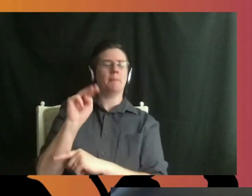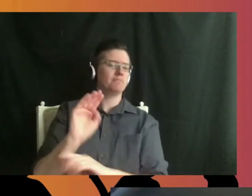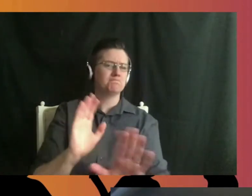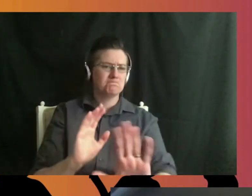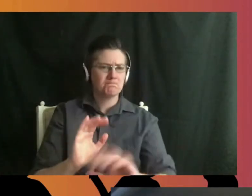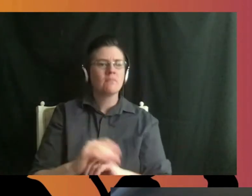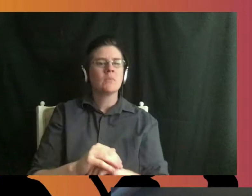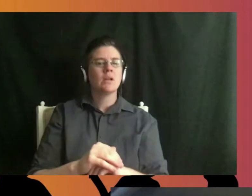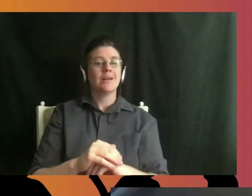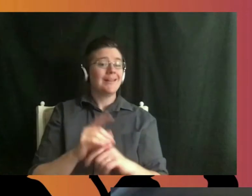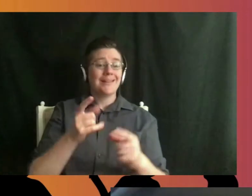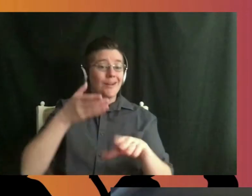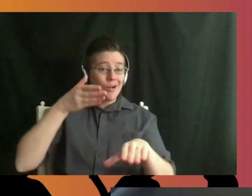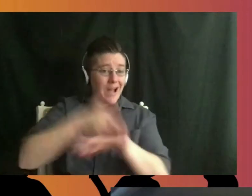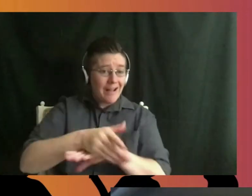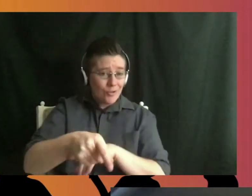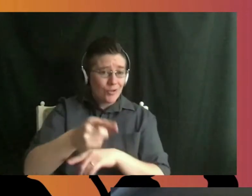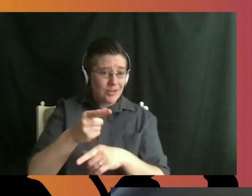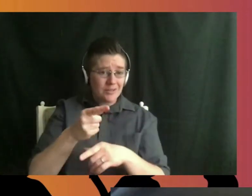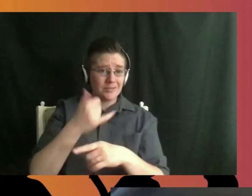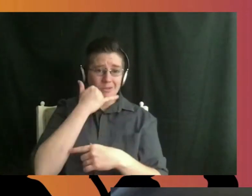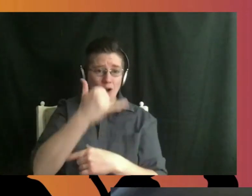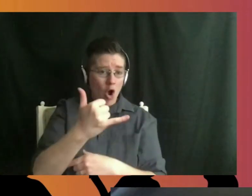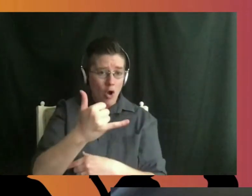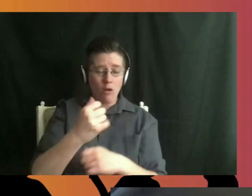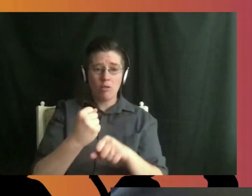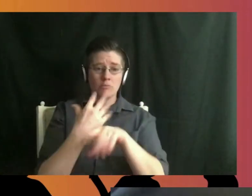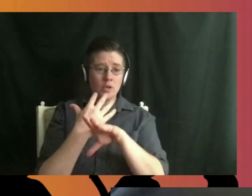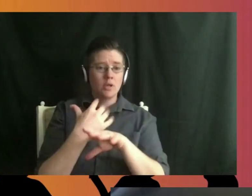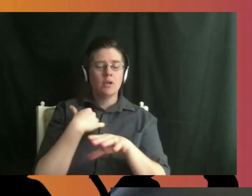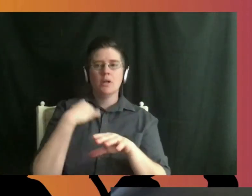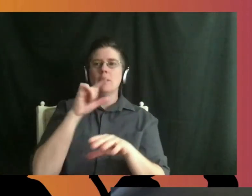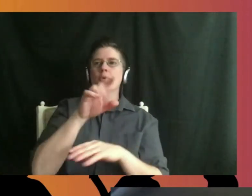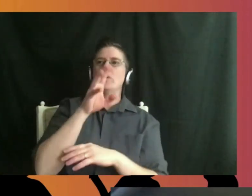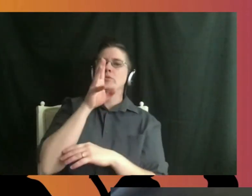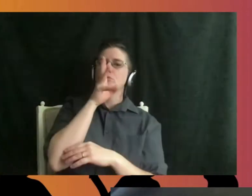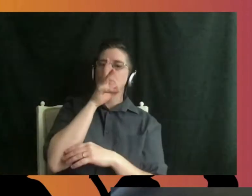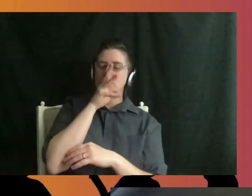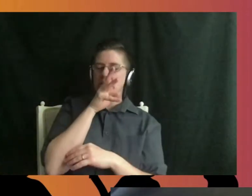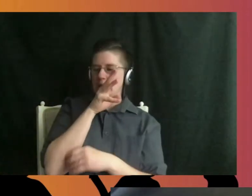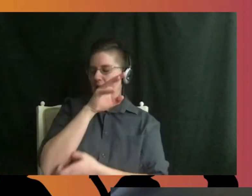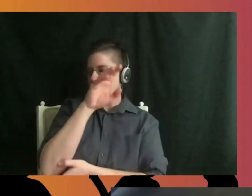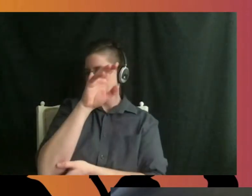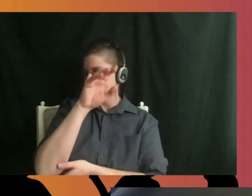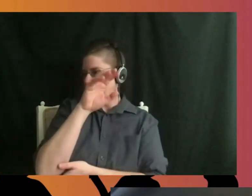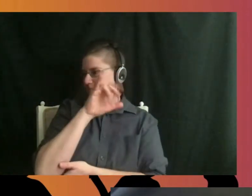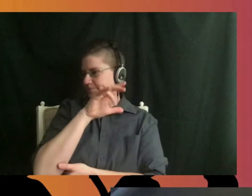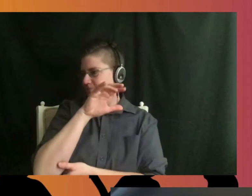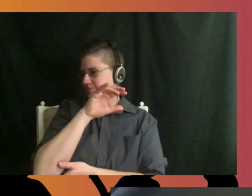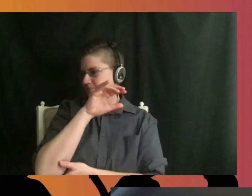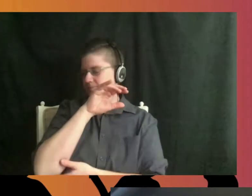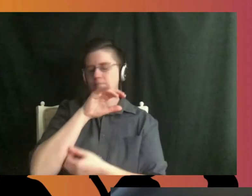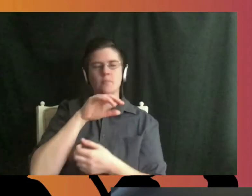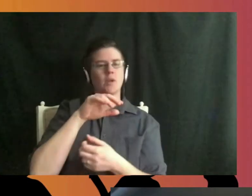this call i'm getting ready to go speak at a a period like a period poverty rally and really